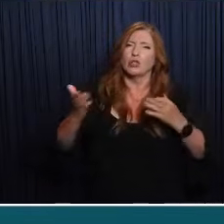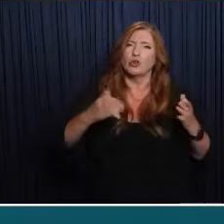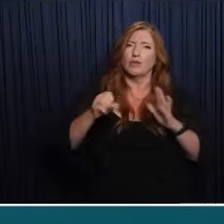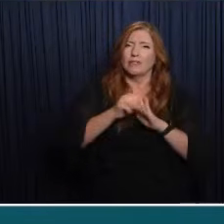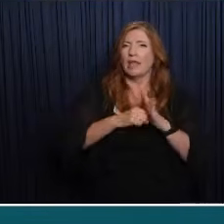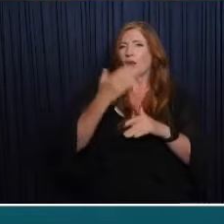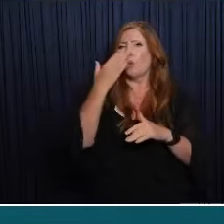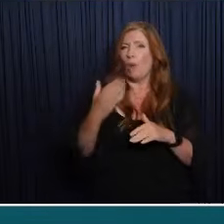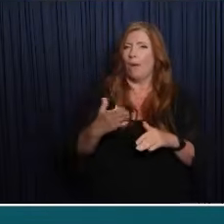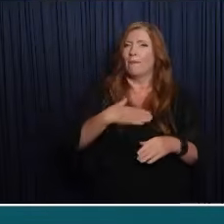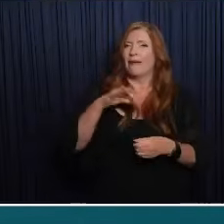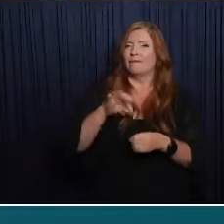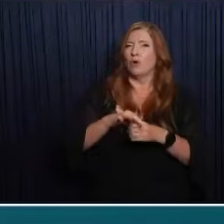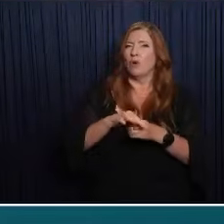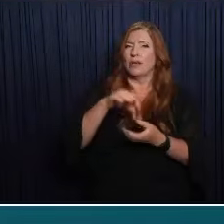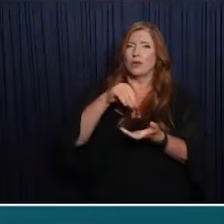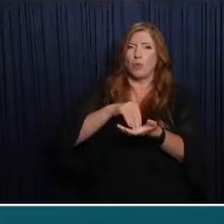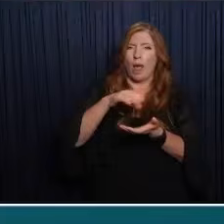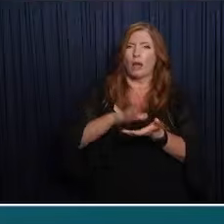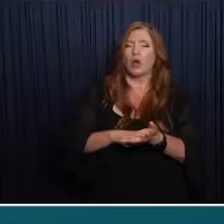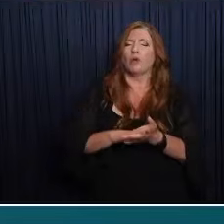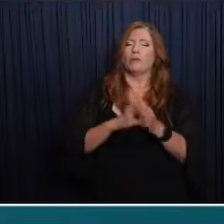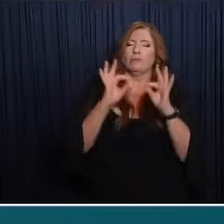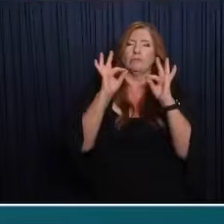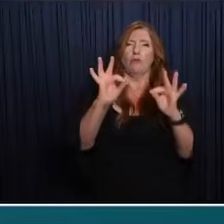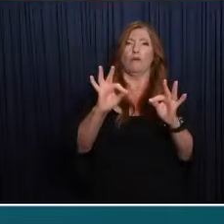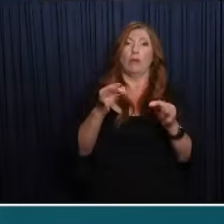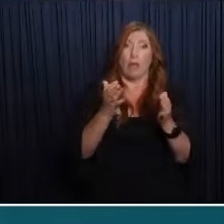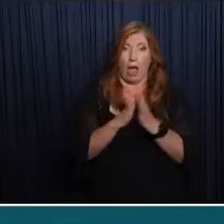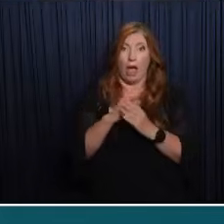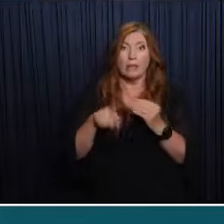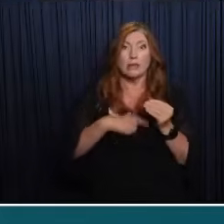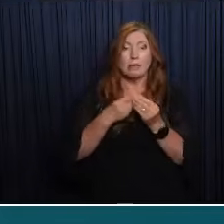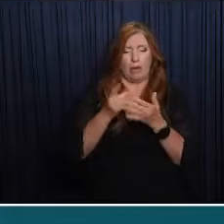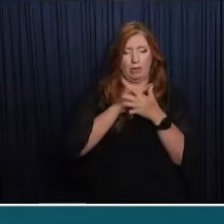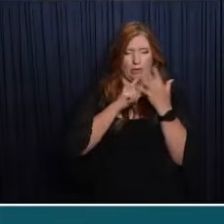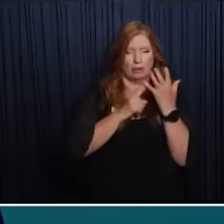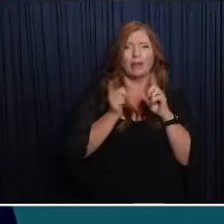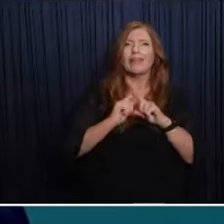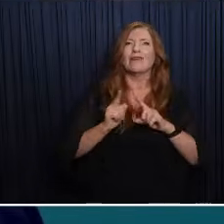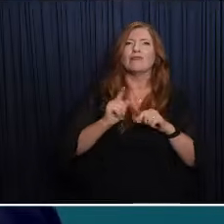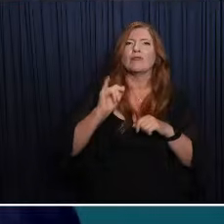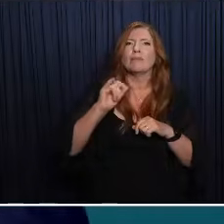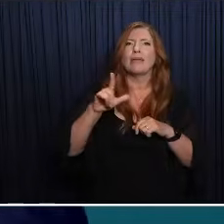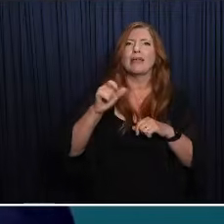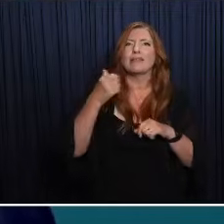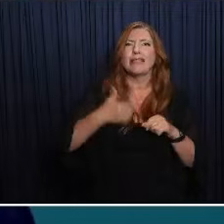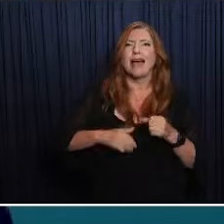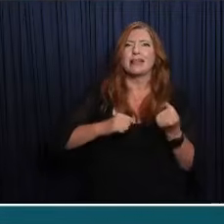ACTUALLY SERVED THIS STATE WELL FOR SIX YEARS WITH A FLAWLESS VOTING RECORD.